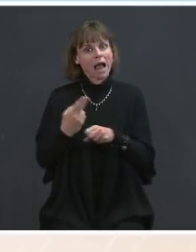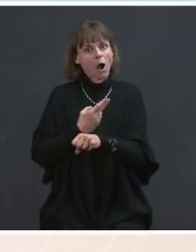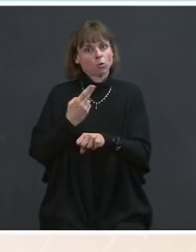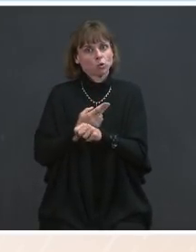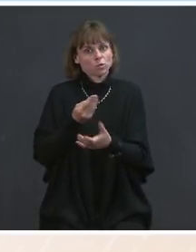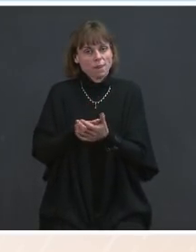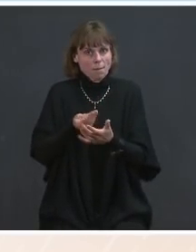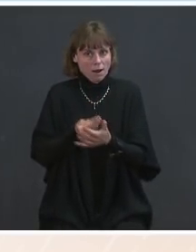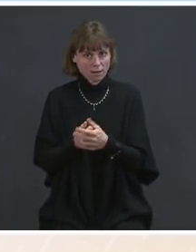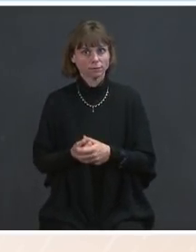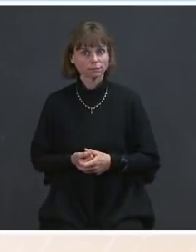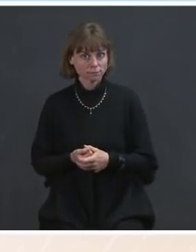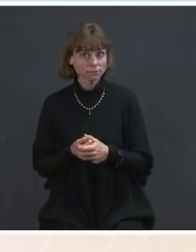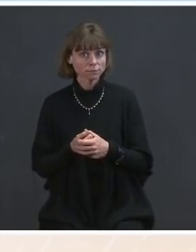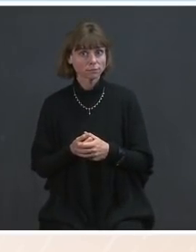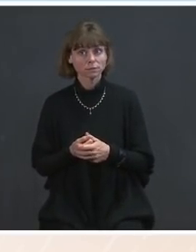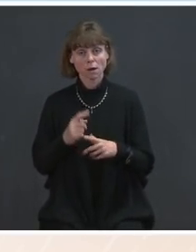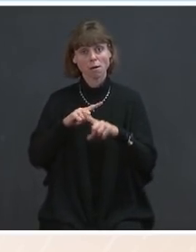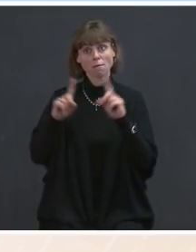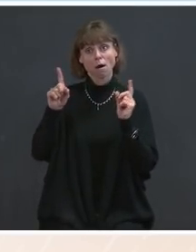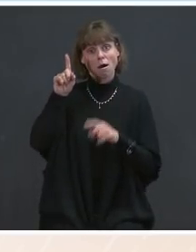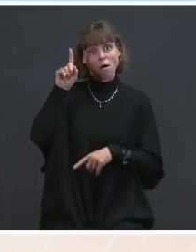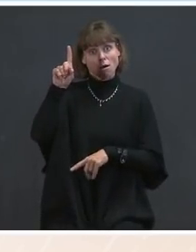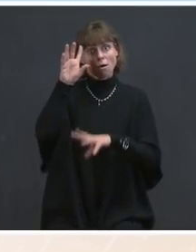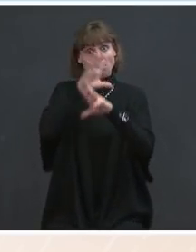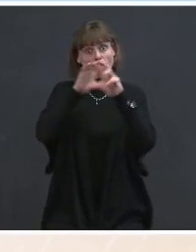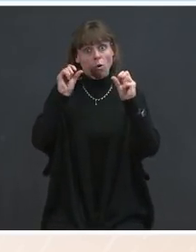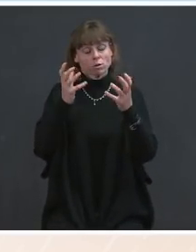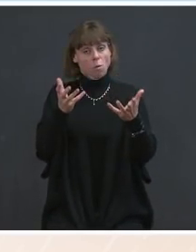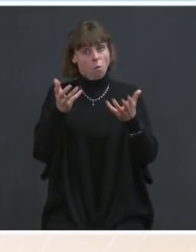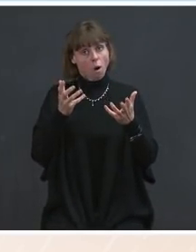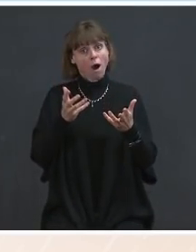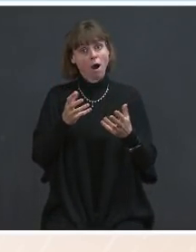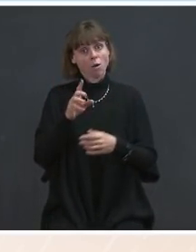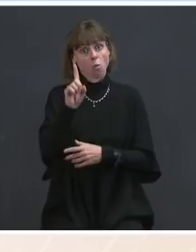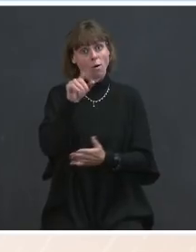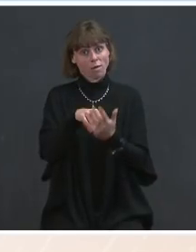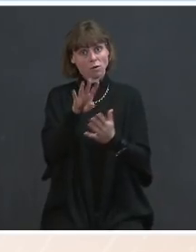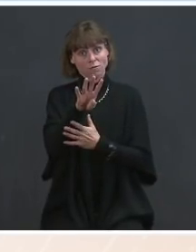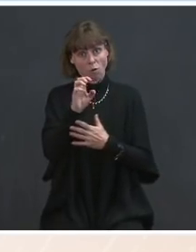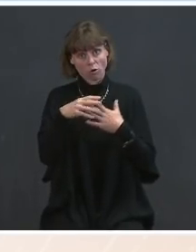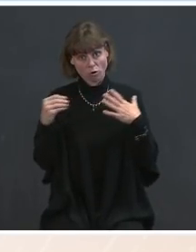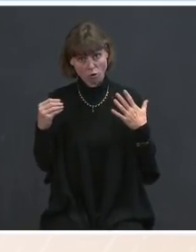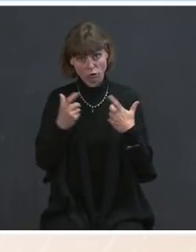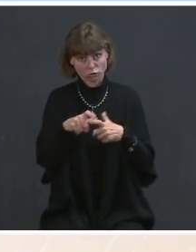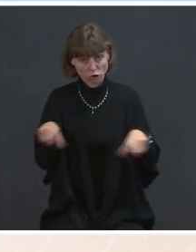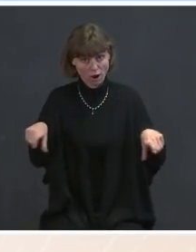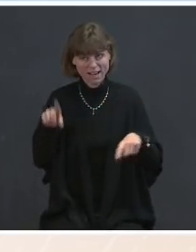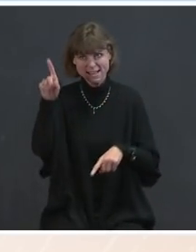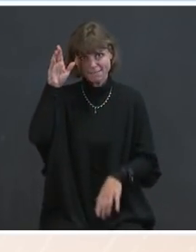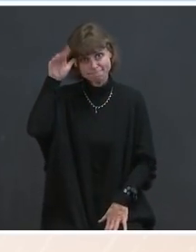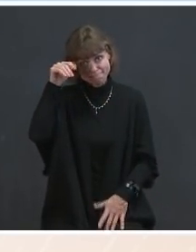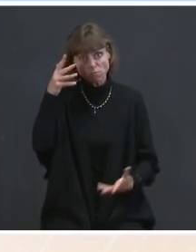but he pushed for this additional $1,400 check and was adamant about that because he knows people need a bridge